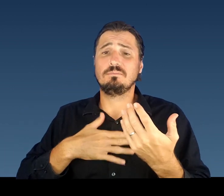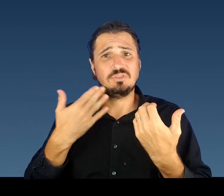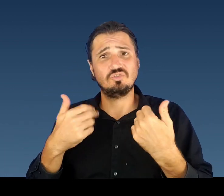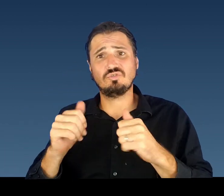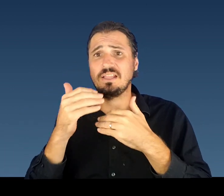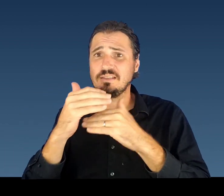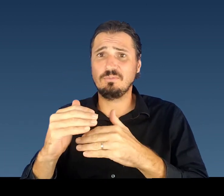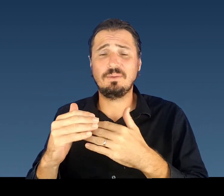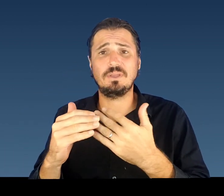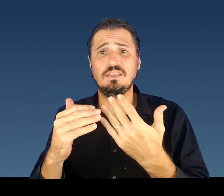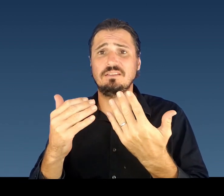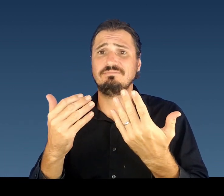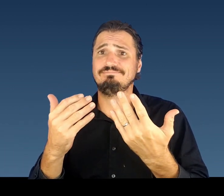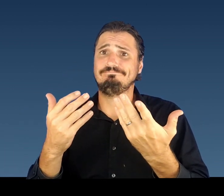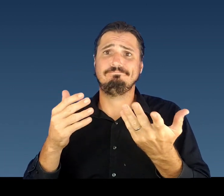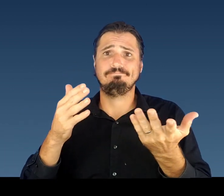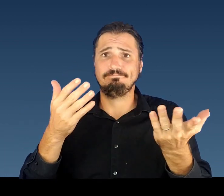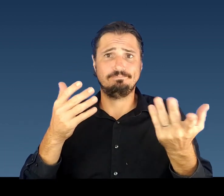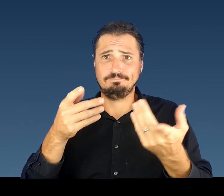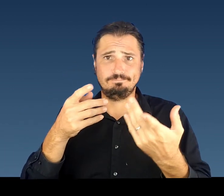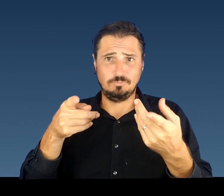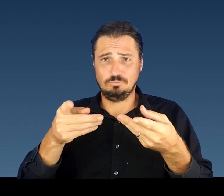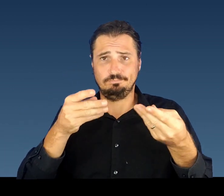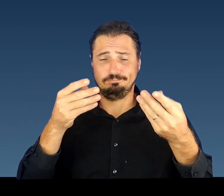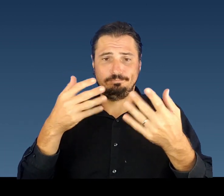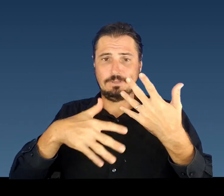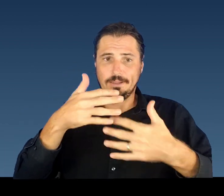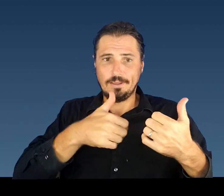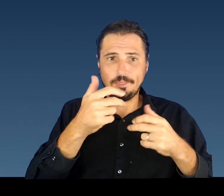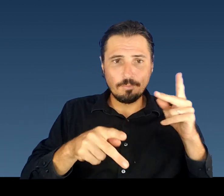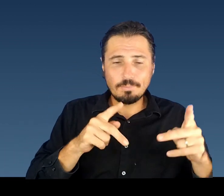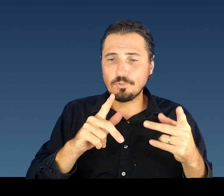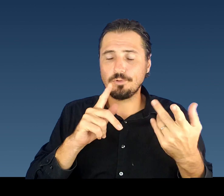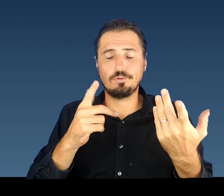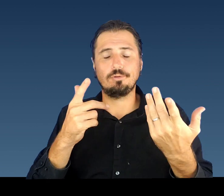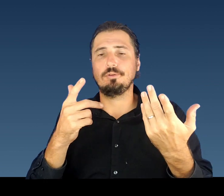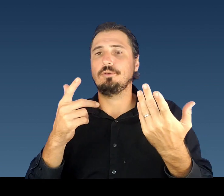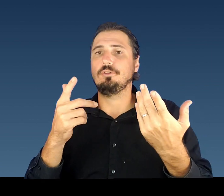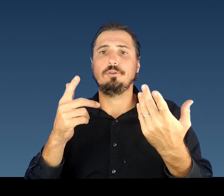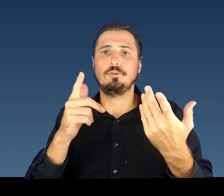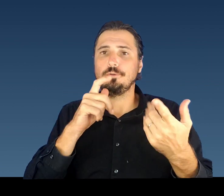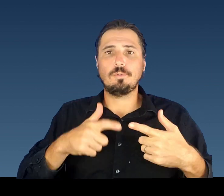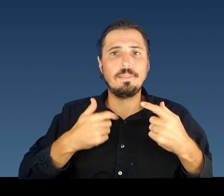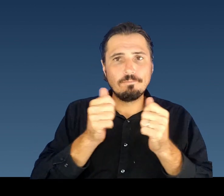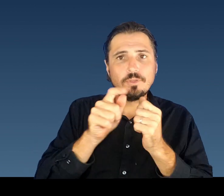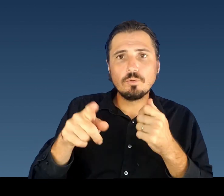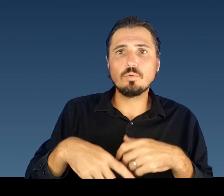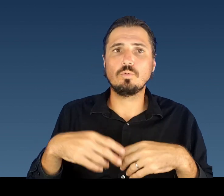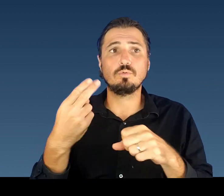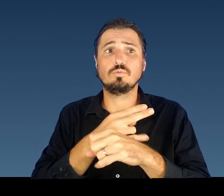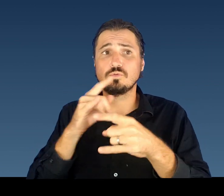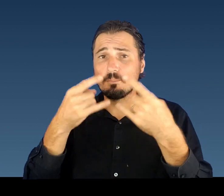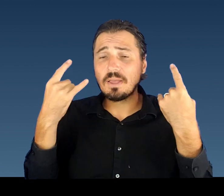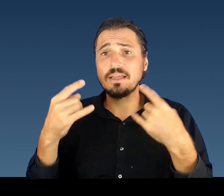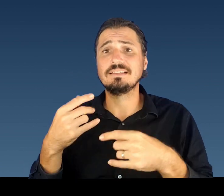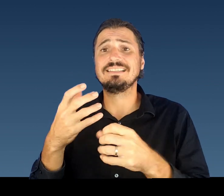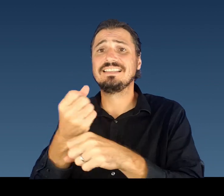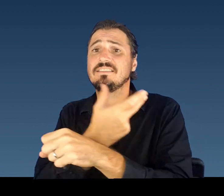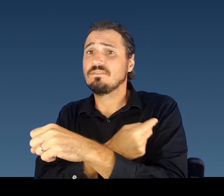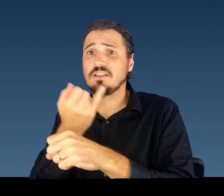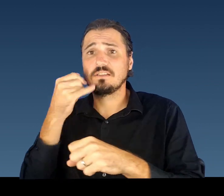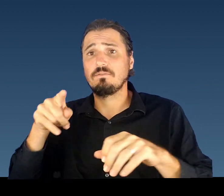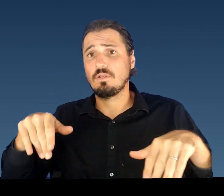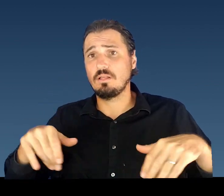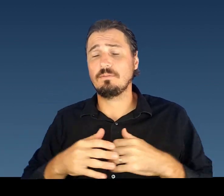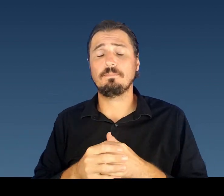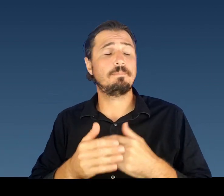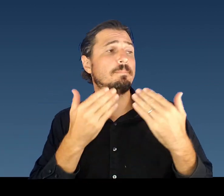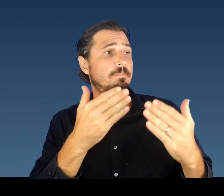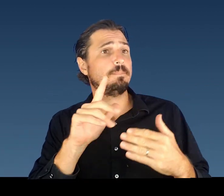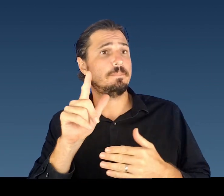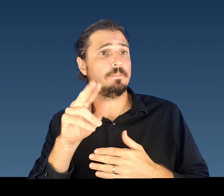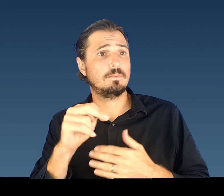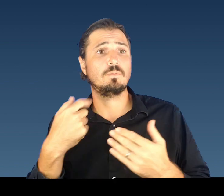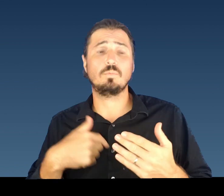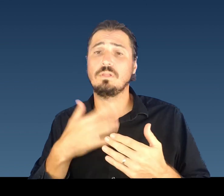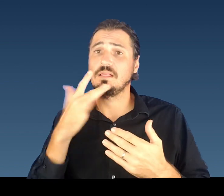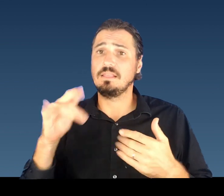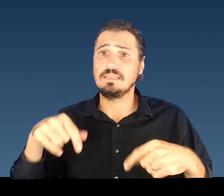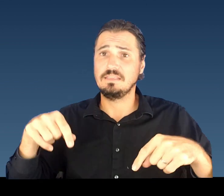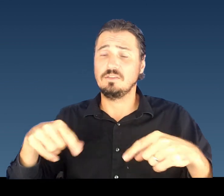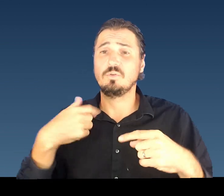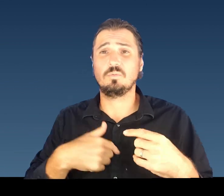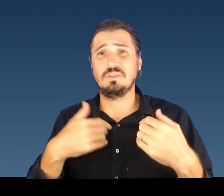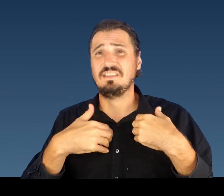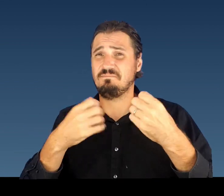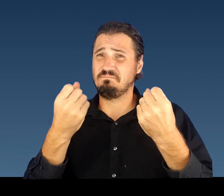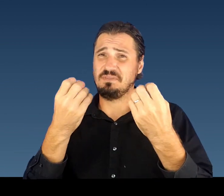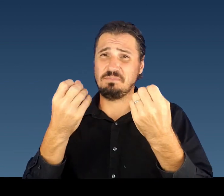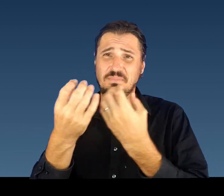exposed. Your prompt action makes a difference. As a reminder, only those who have had cumulative 15 minutes of contact less than 6 feet apart from a COVID-19 case 2 days prior to